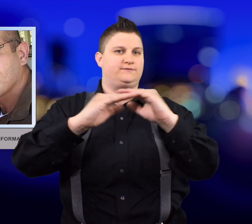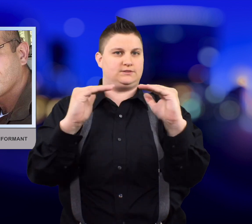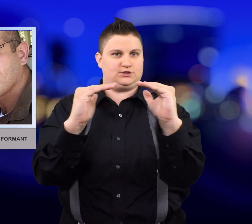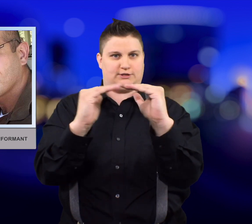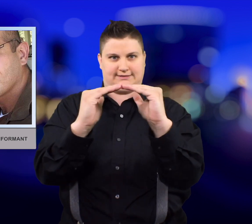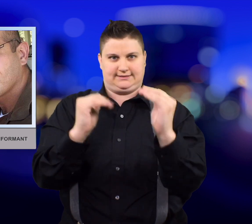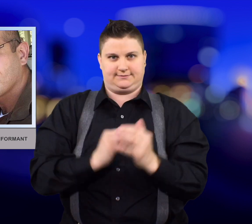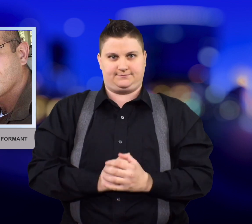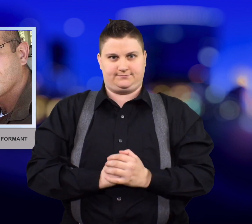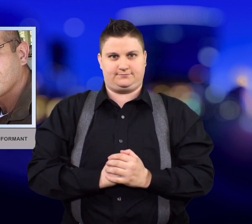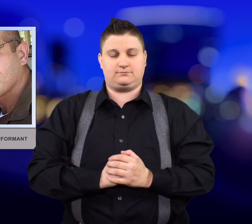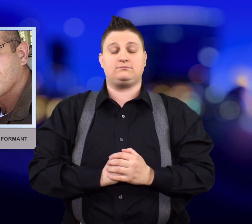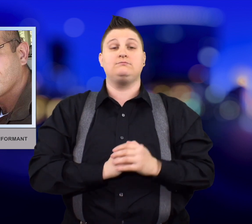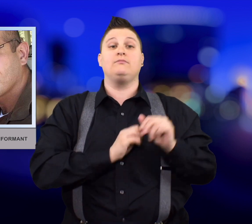of justice.